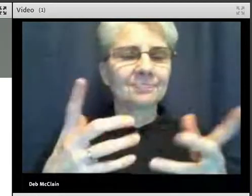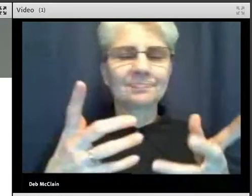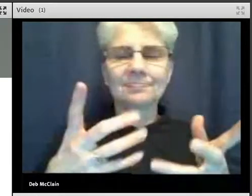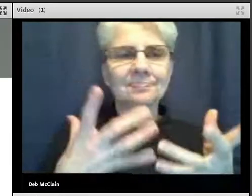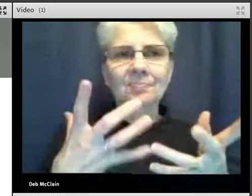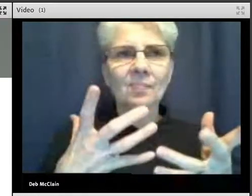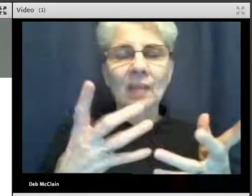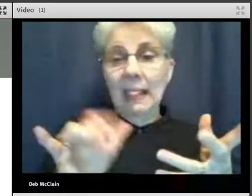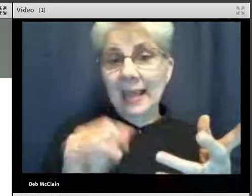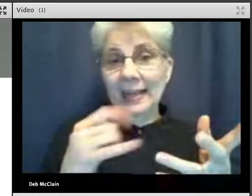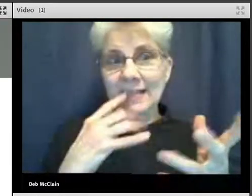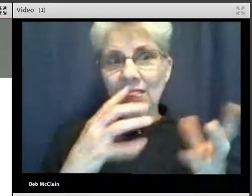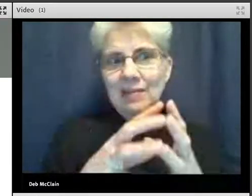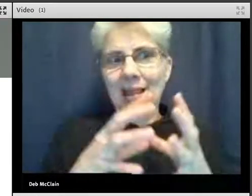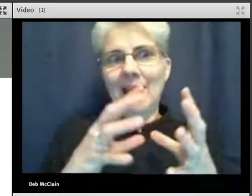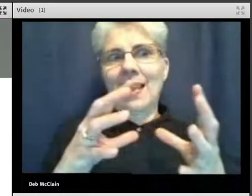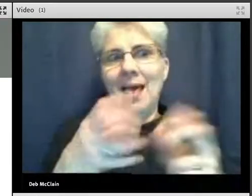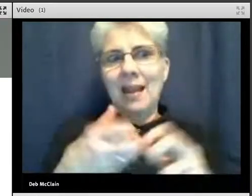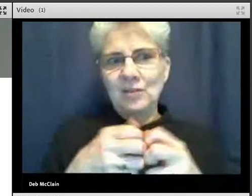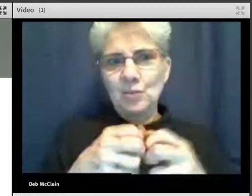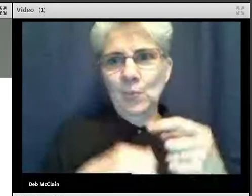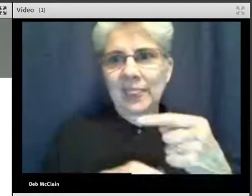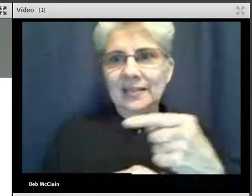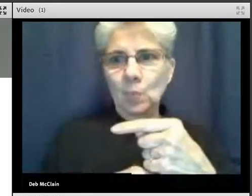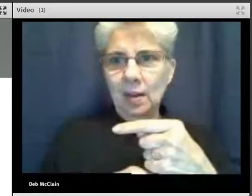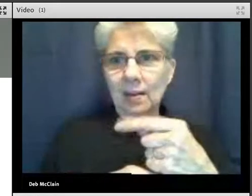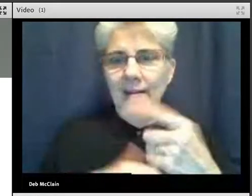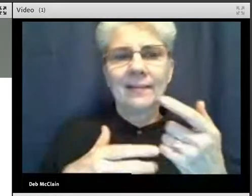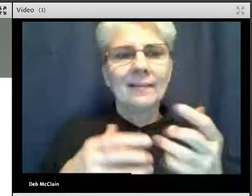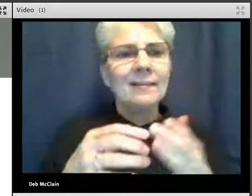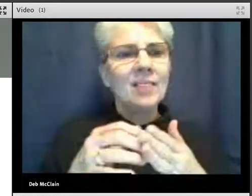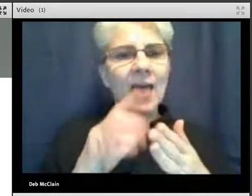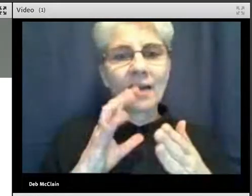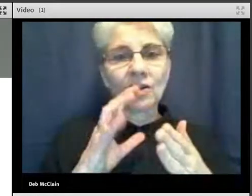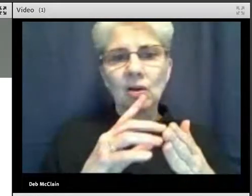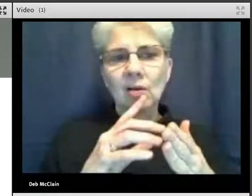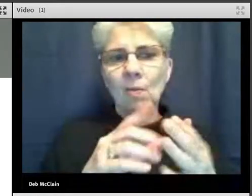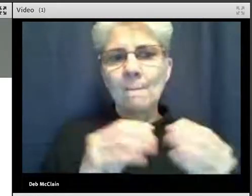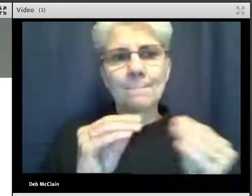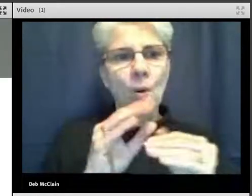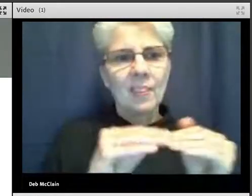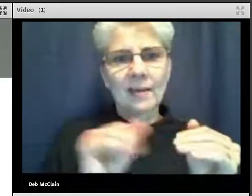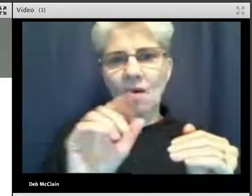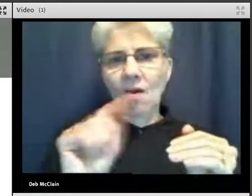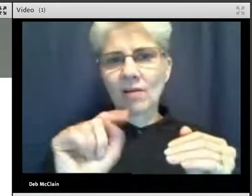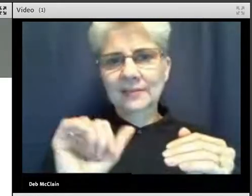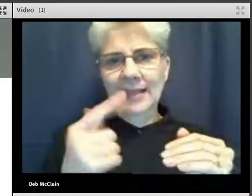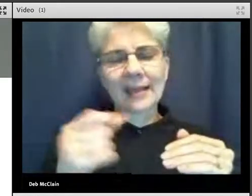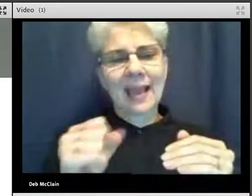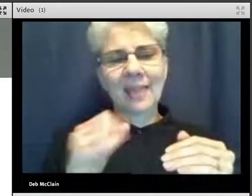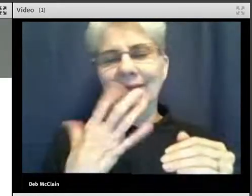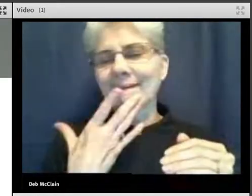But, yeah, it's like I said, there's a lot of issues with this one that go beyond alt-tags.